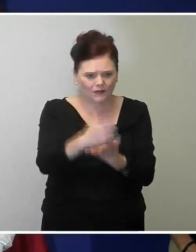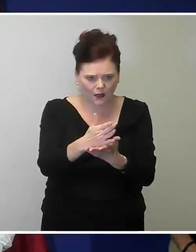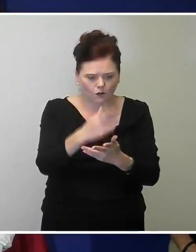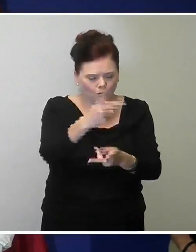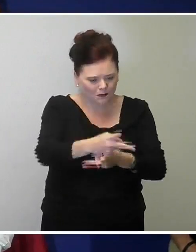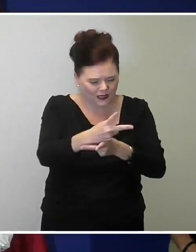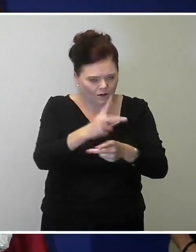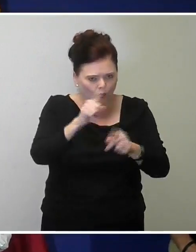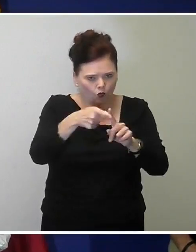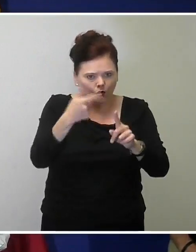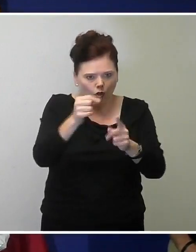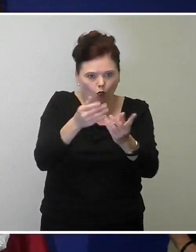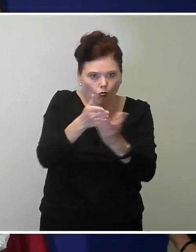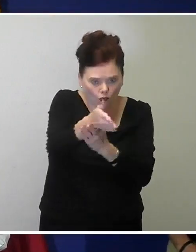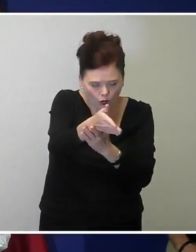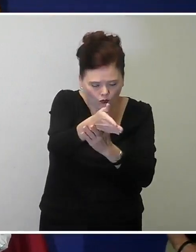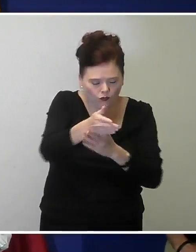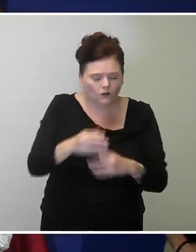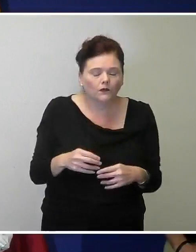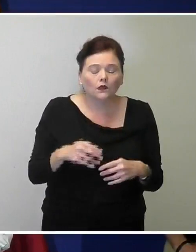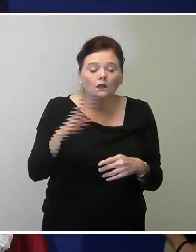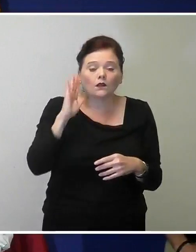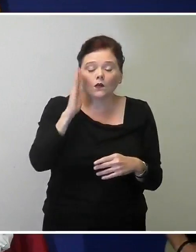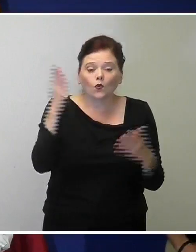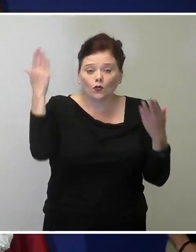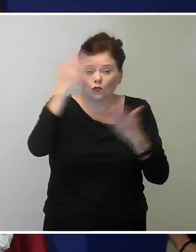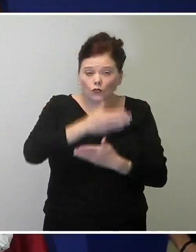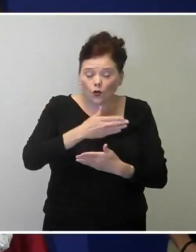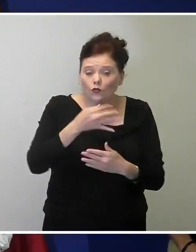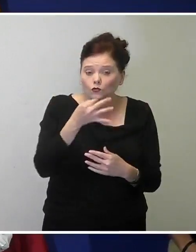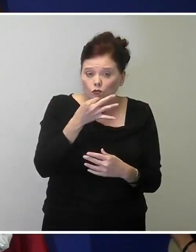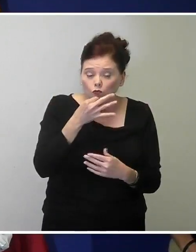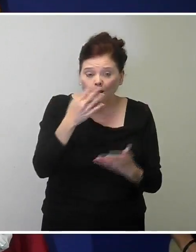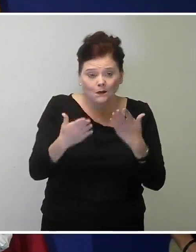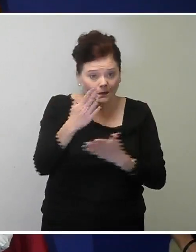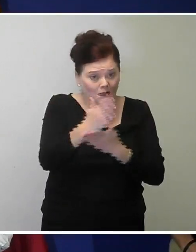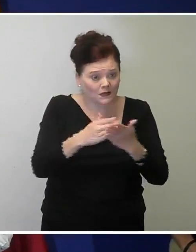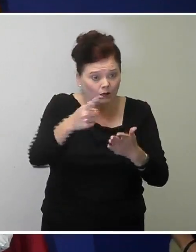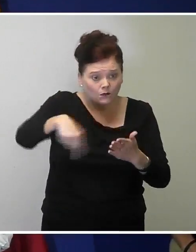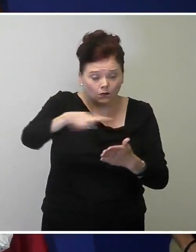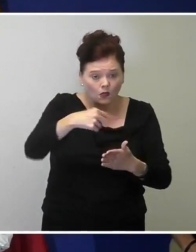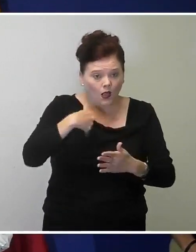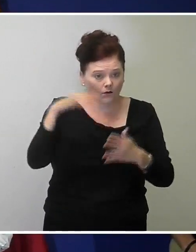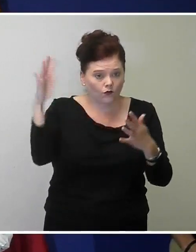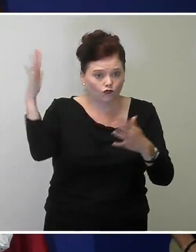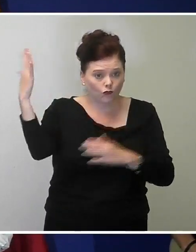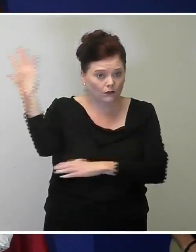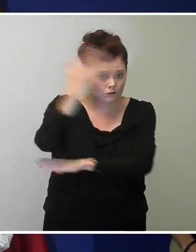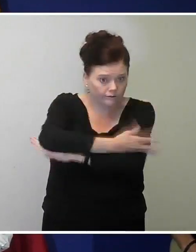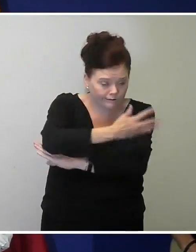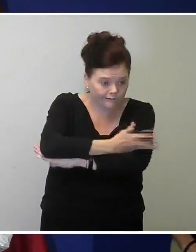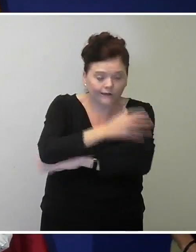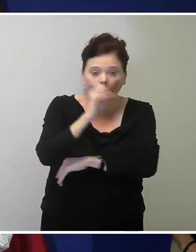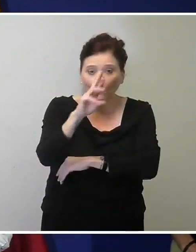THOSE RULES. ALSO GOING TO BE TURNING DARK SOON. THERE MIGHT BE CERTAIN AREAS